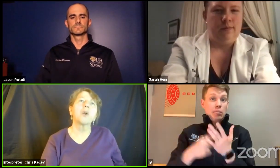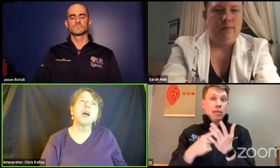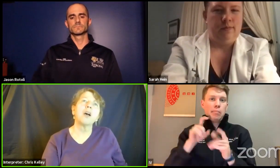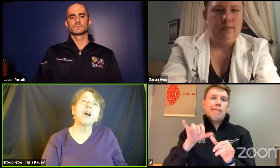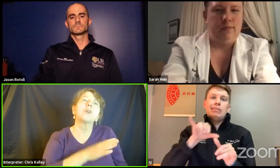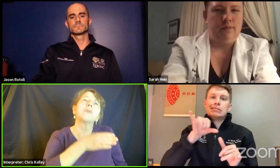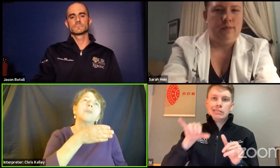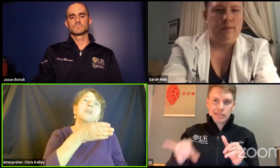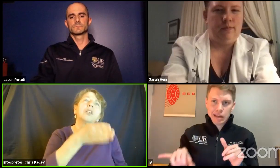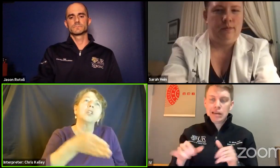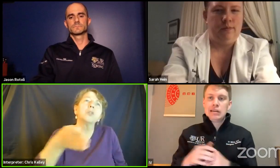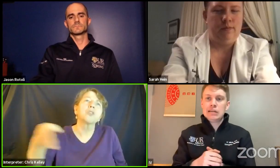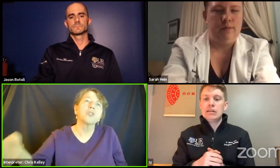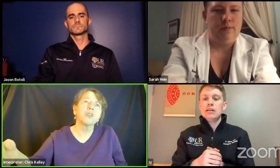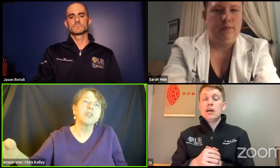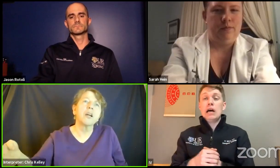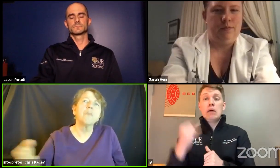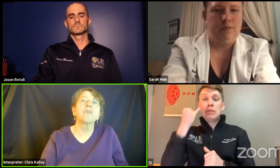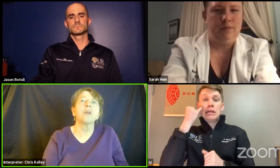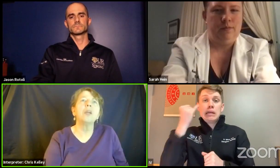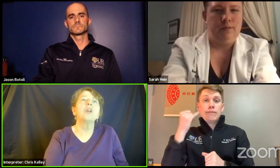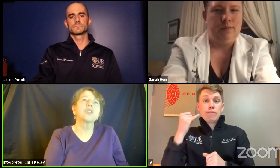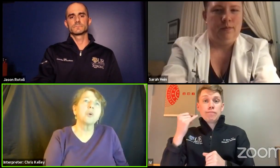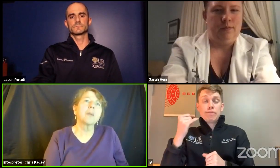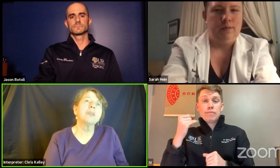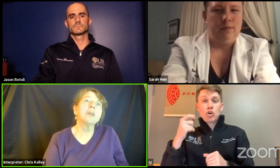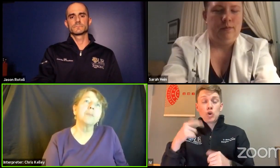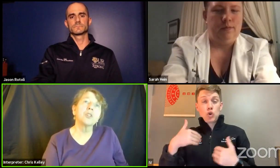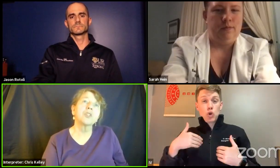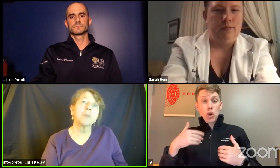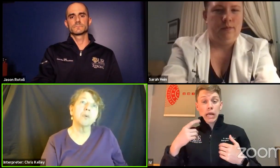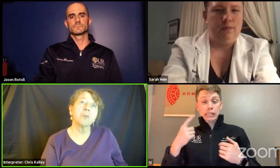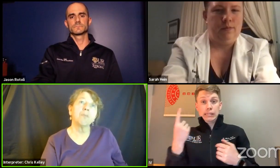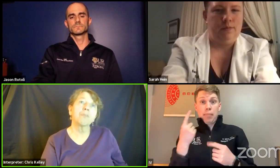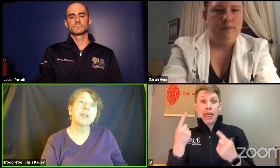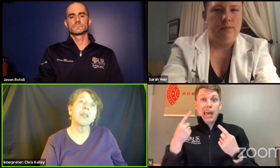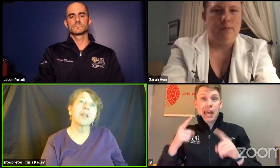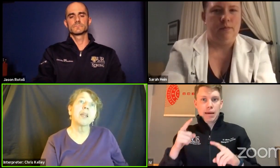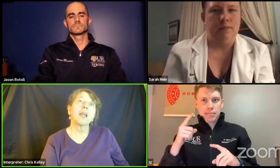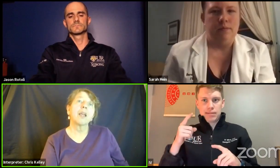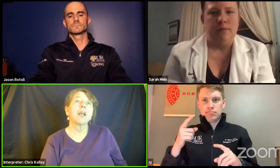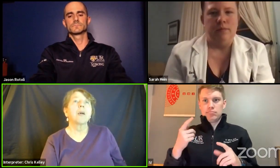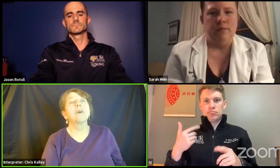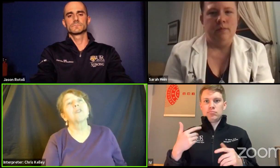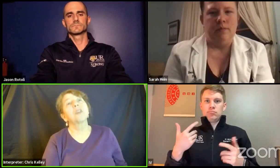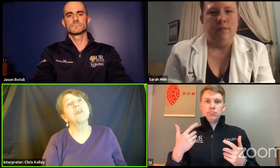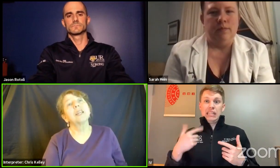out what is wrong. And a big part of our job is trying to decide, are you safe?